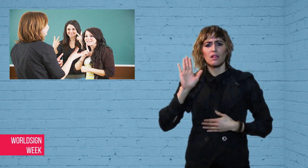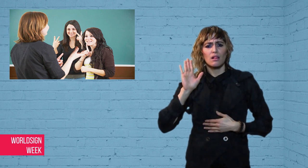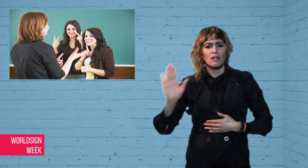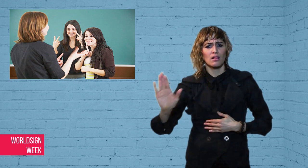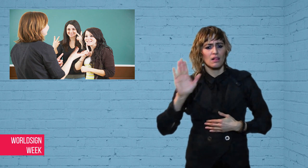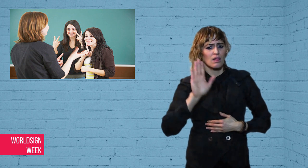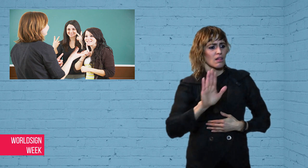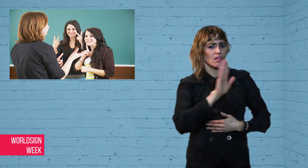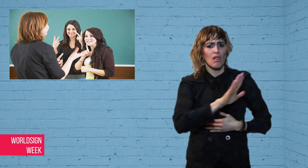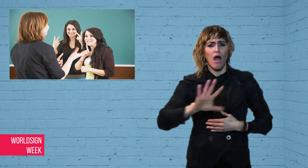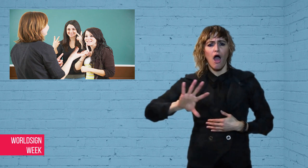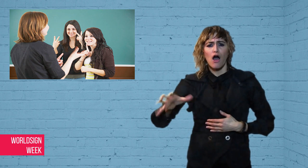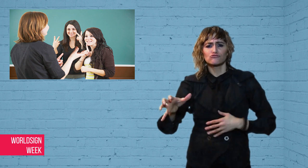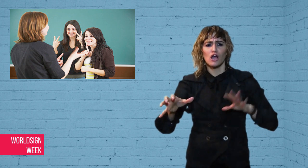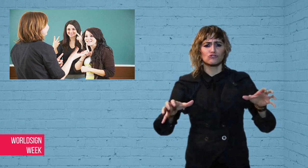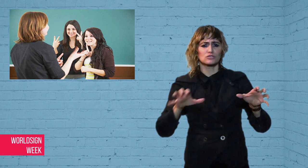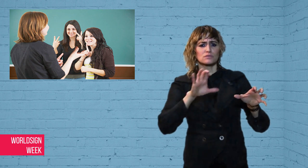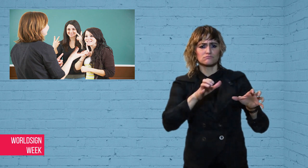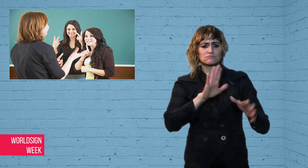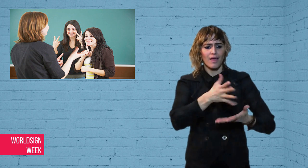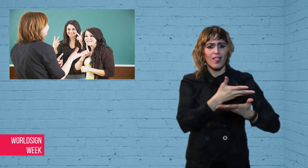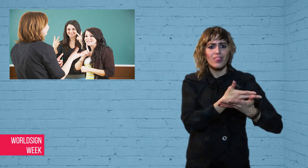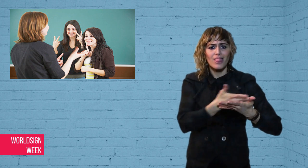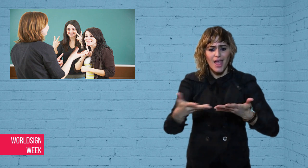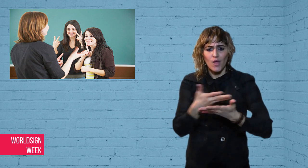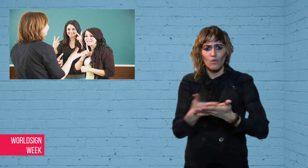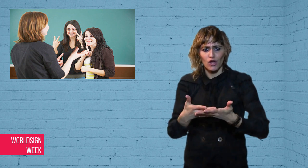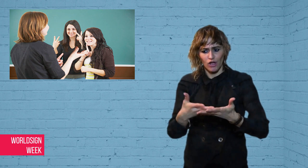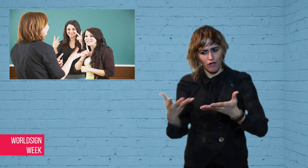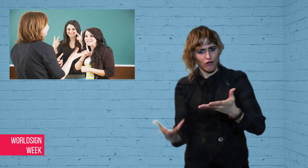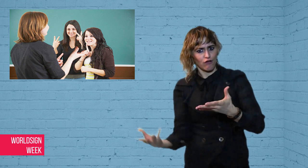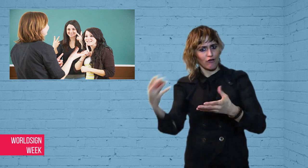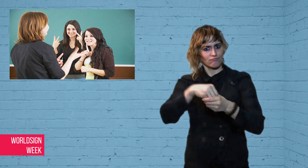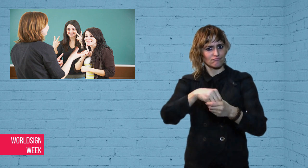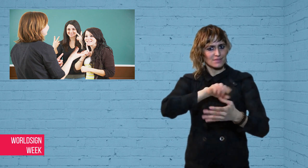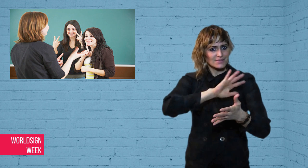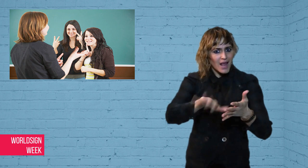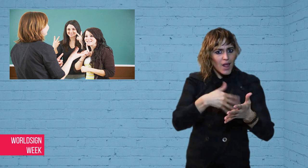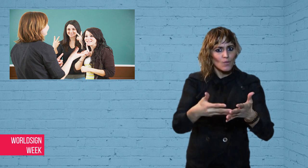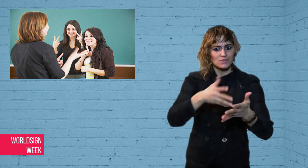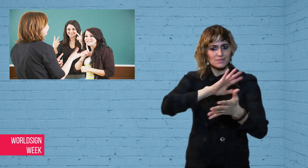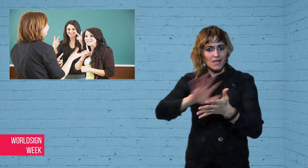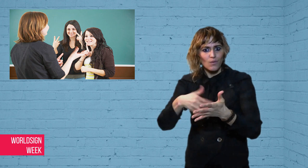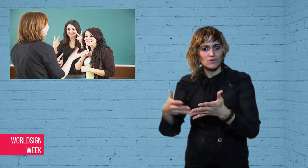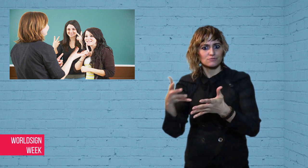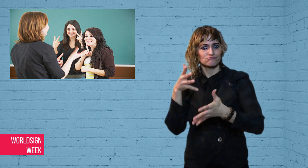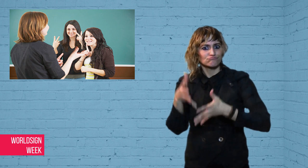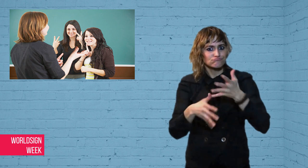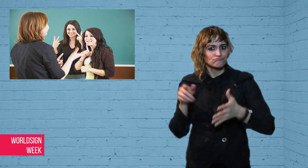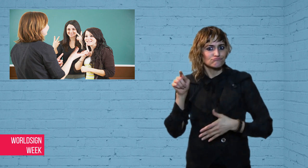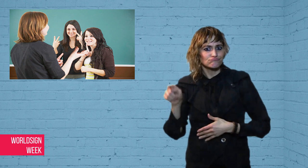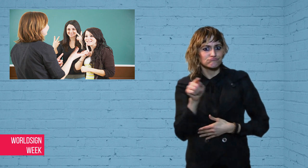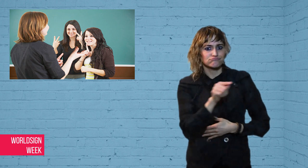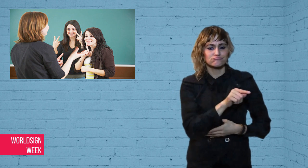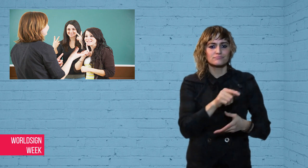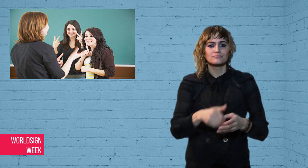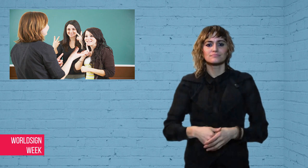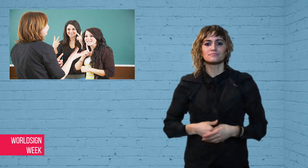have made sign language as one of